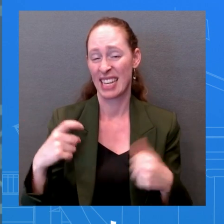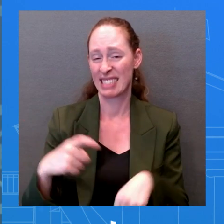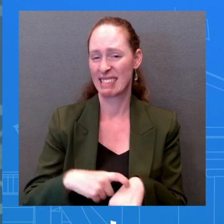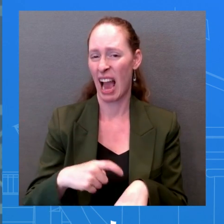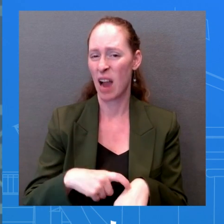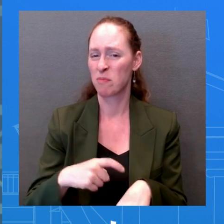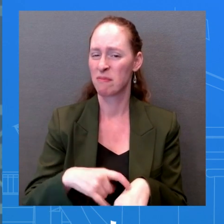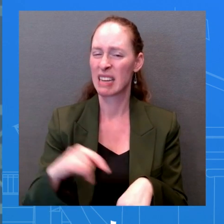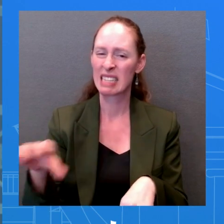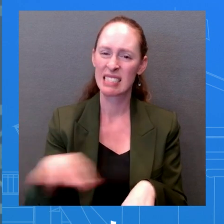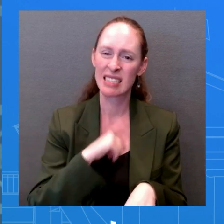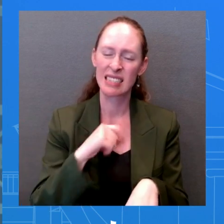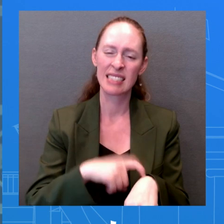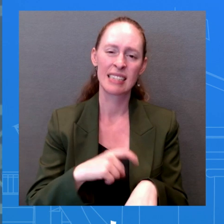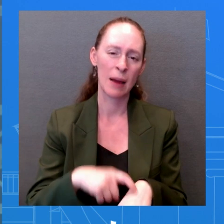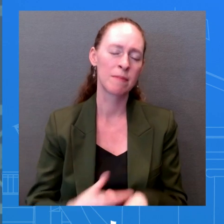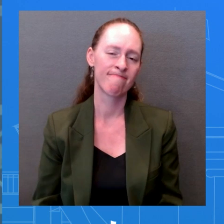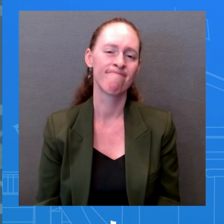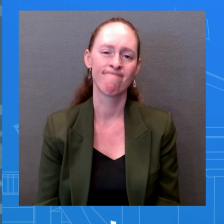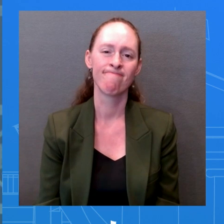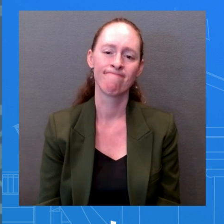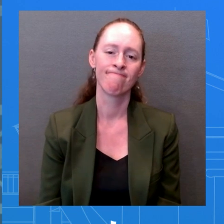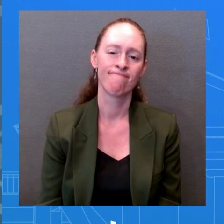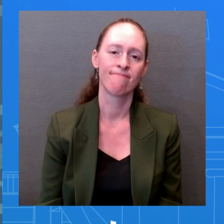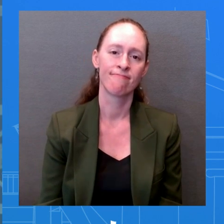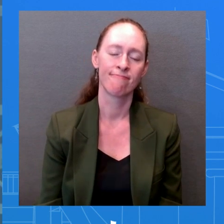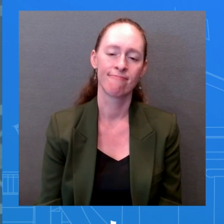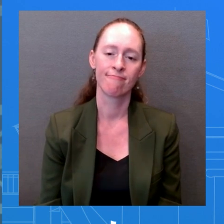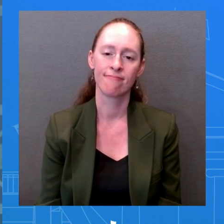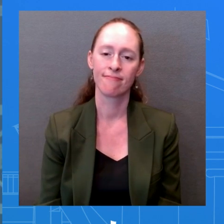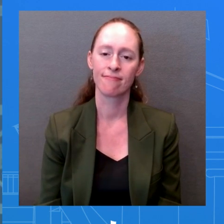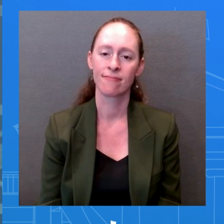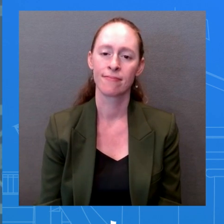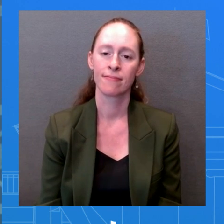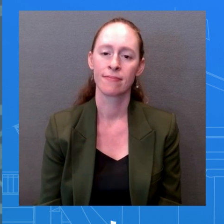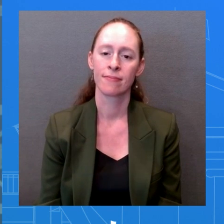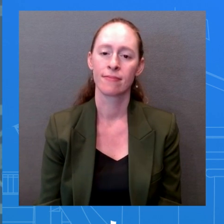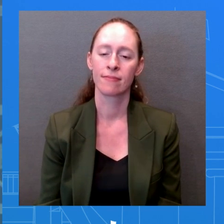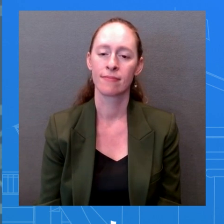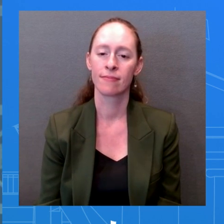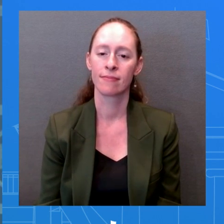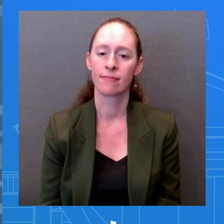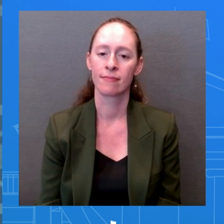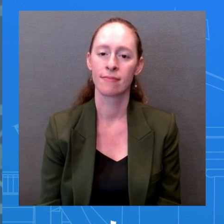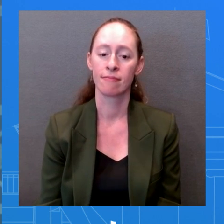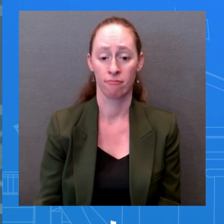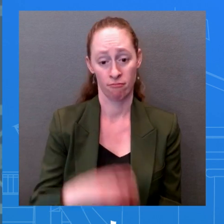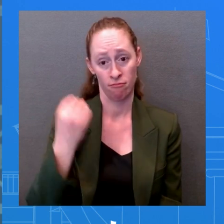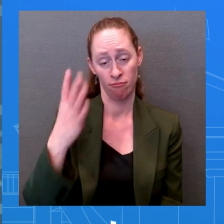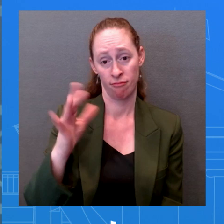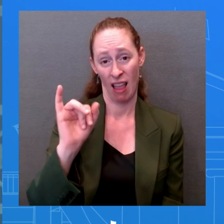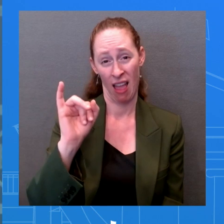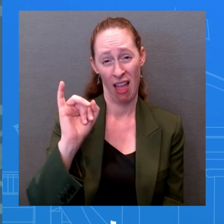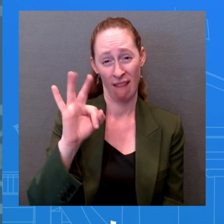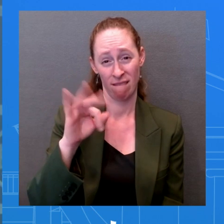or encountered more individuals at the border -- they will be removed or expelled this year than in any previous year.